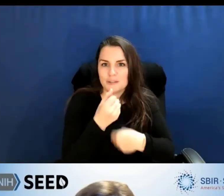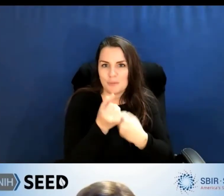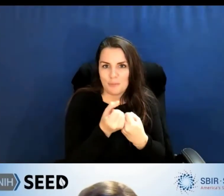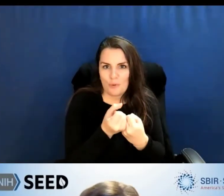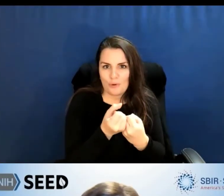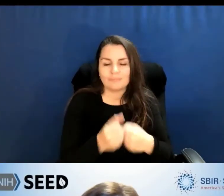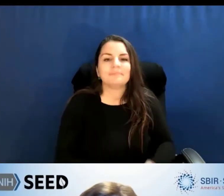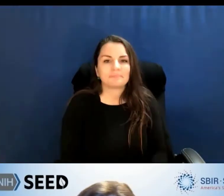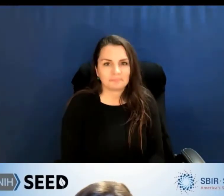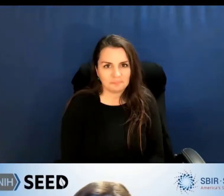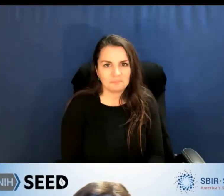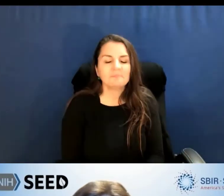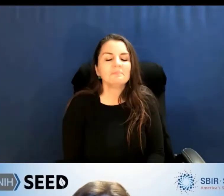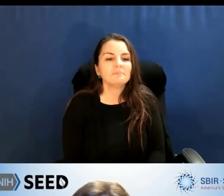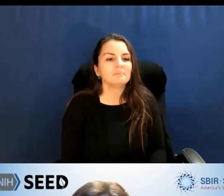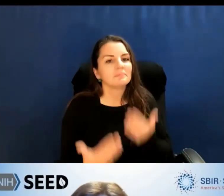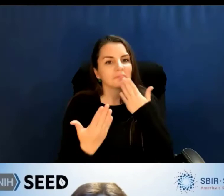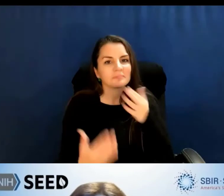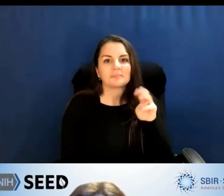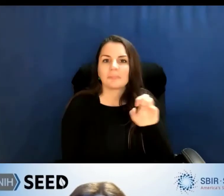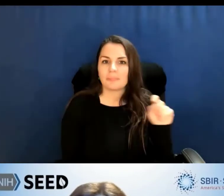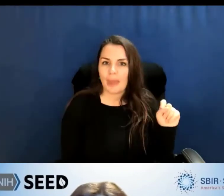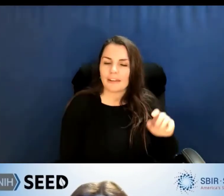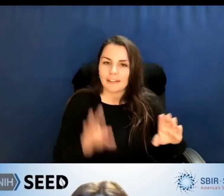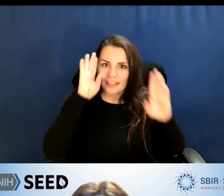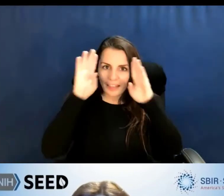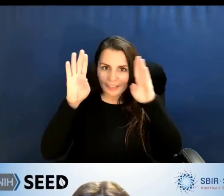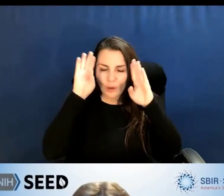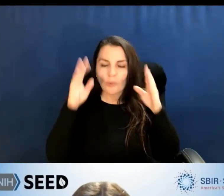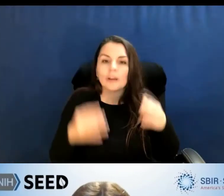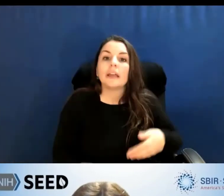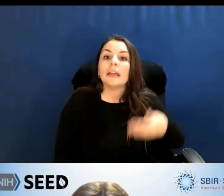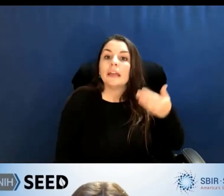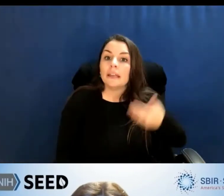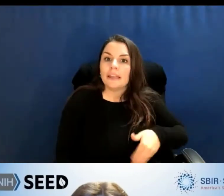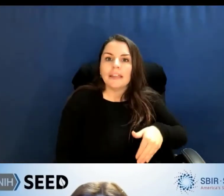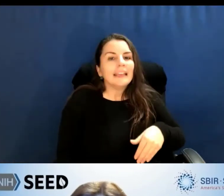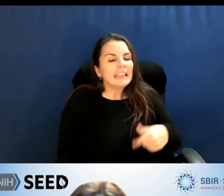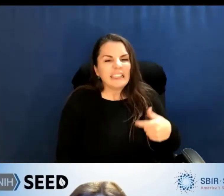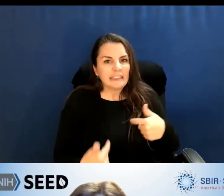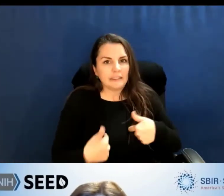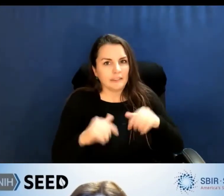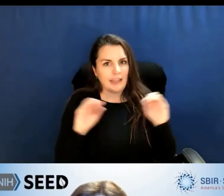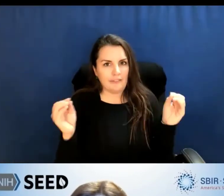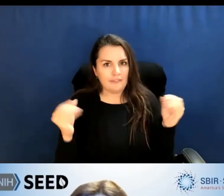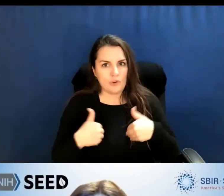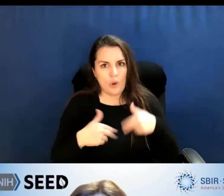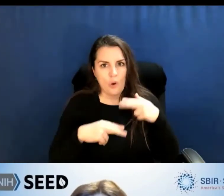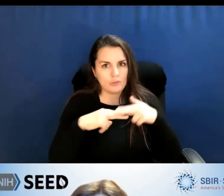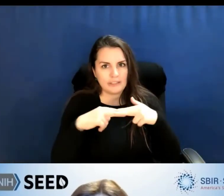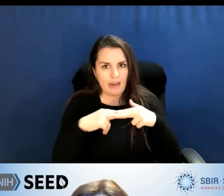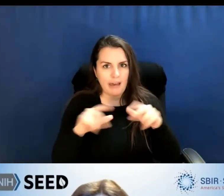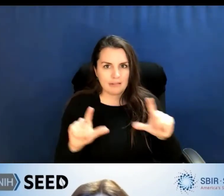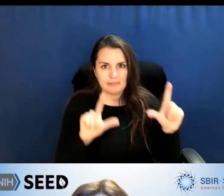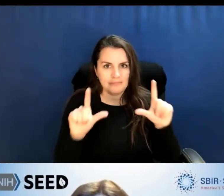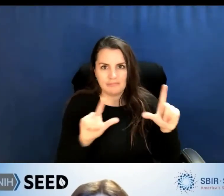Stephanie Fertig: Thanks, Matt. Hello, everyone. So I do not have slides because today,